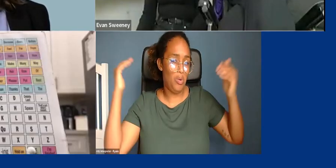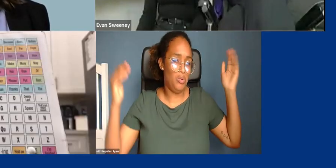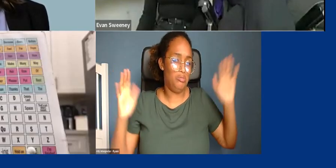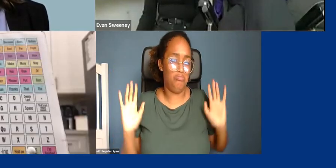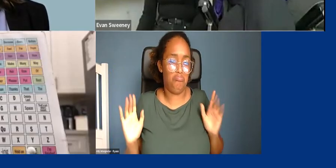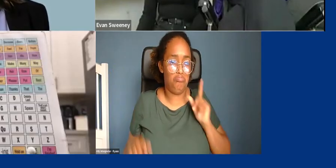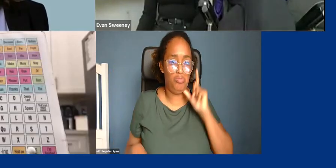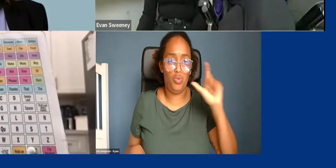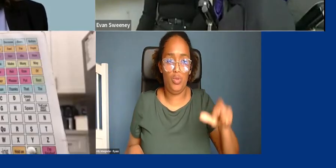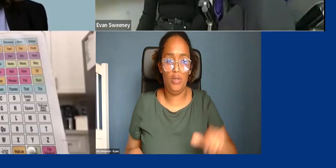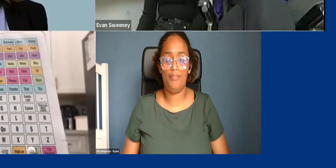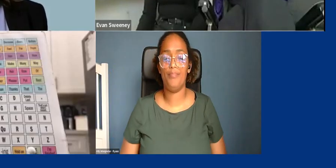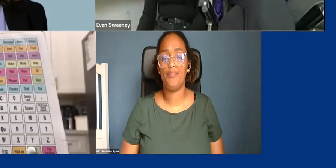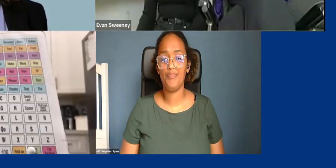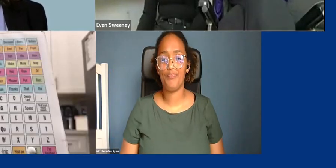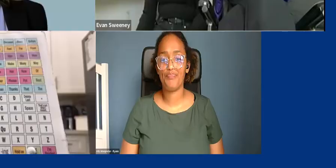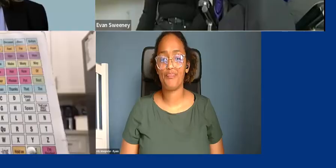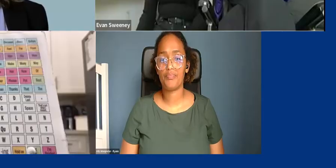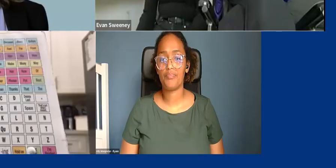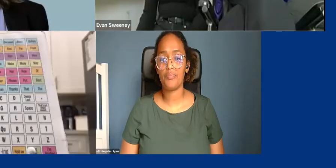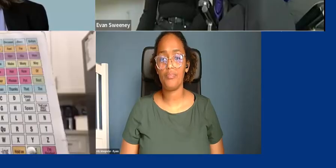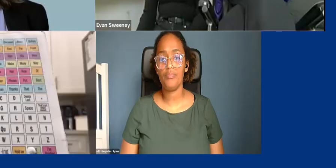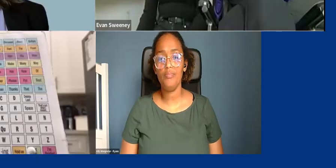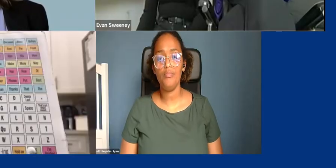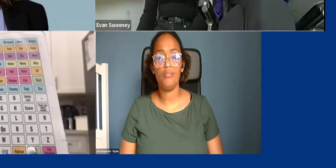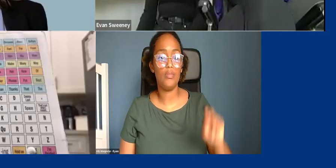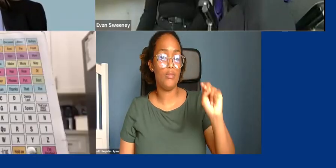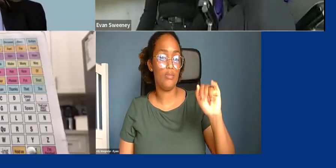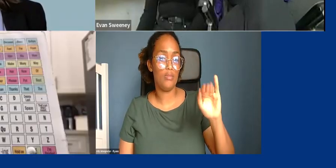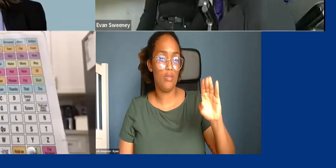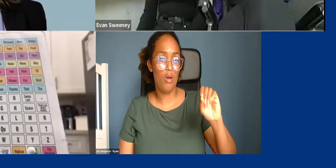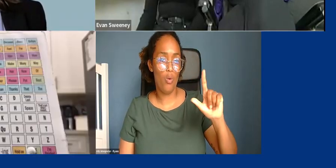Thank you. Thank you so much. That is a wonderful insight.